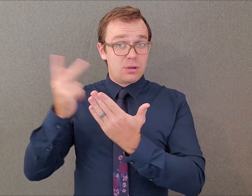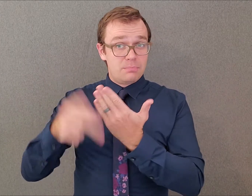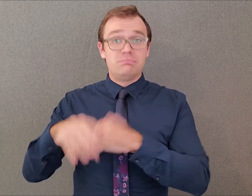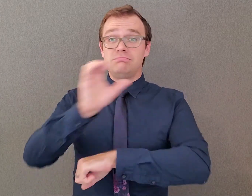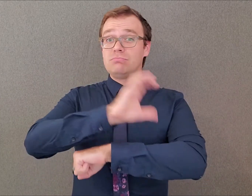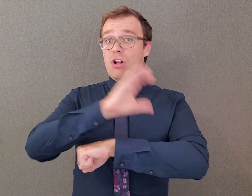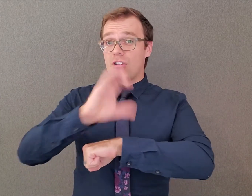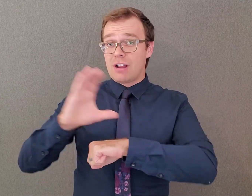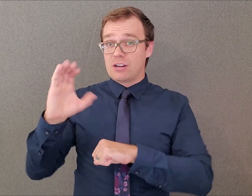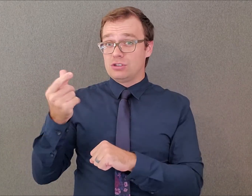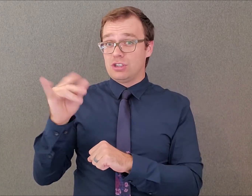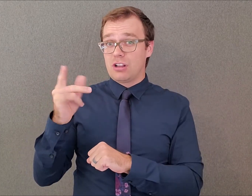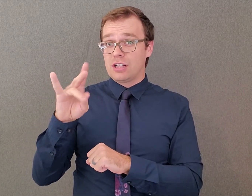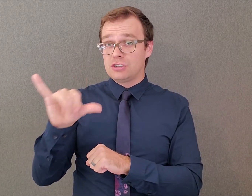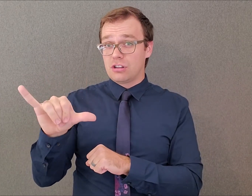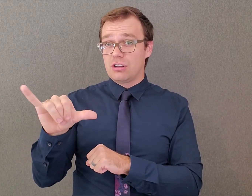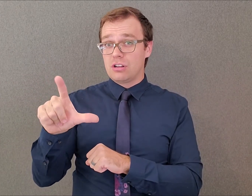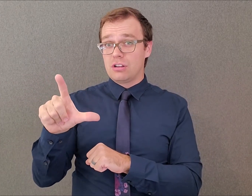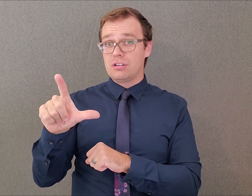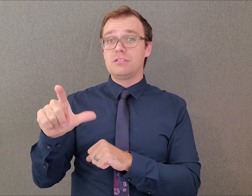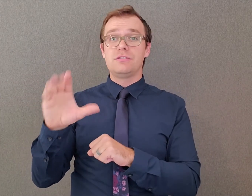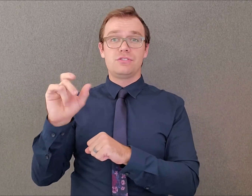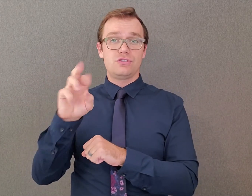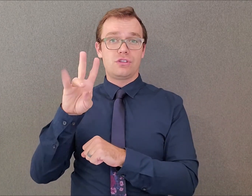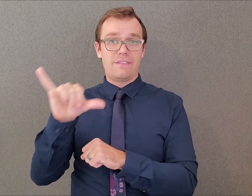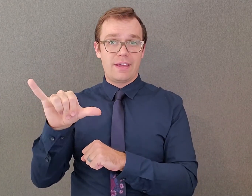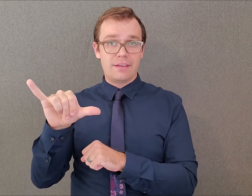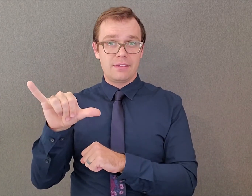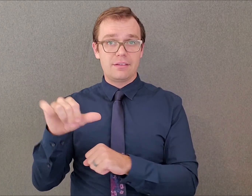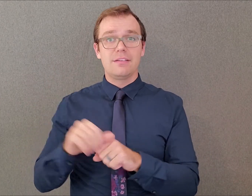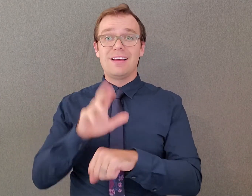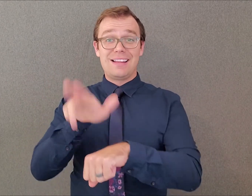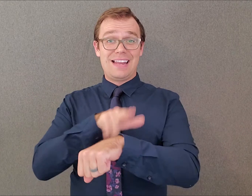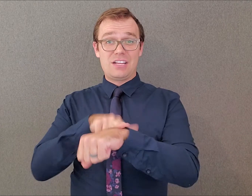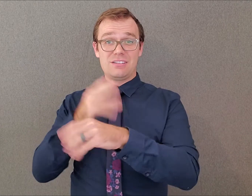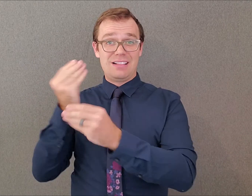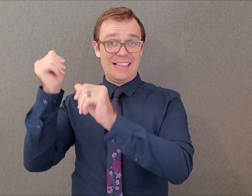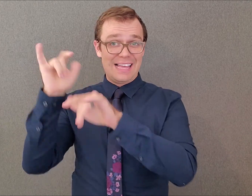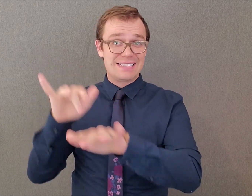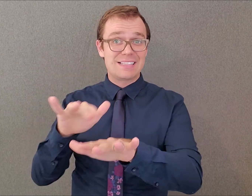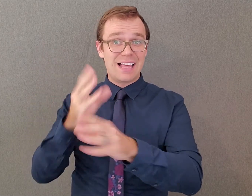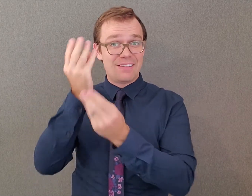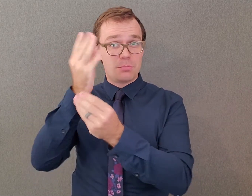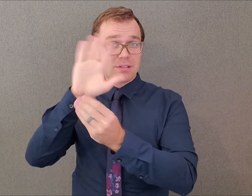Colorado Geological Survey. National Landslide Information Center.